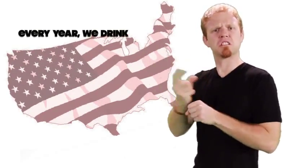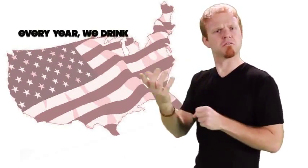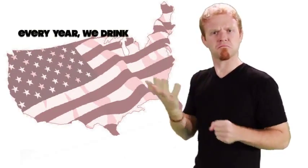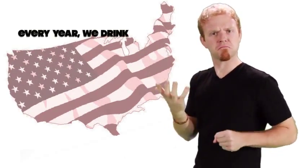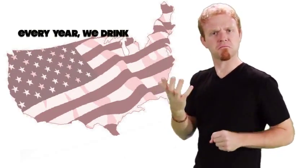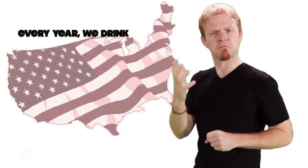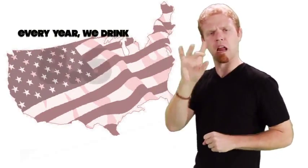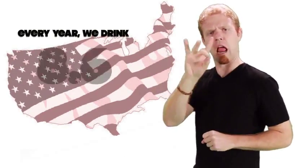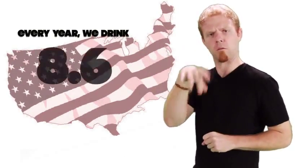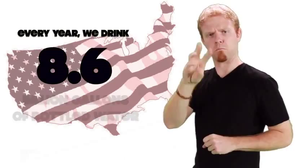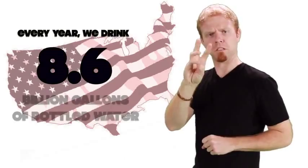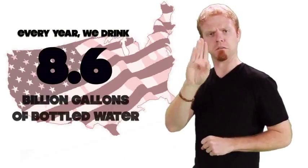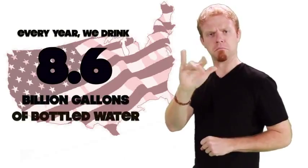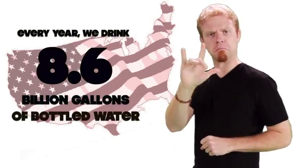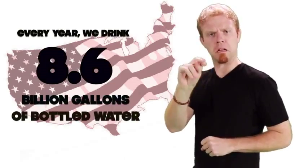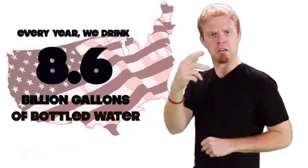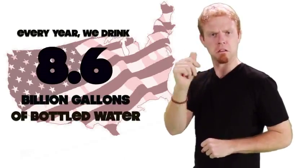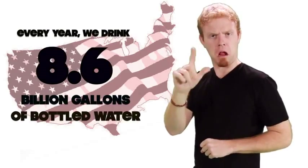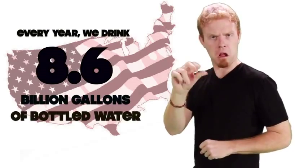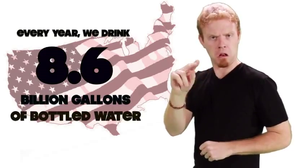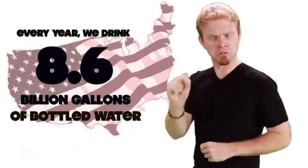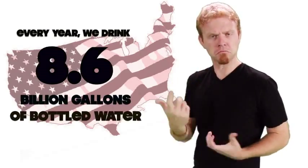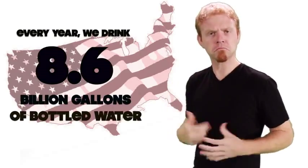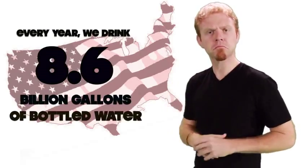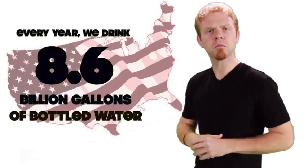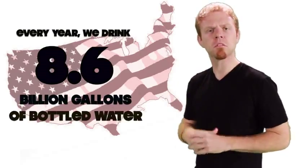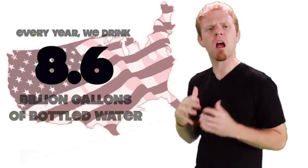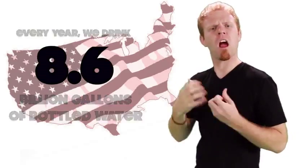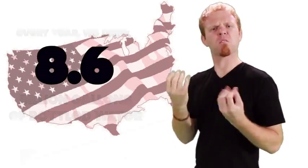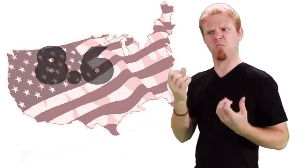of bottled water are consumed annually.